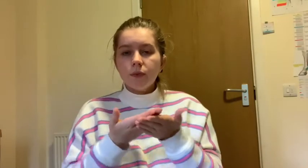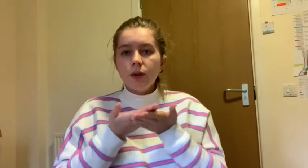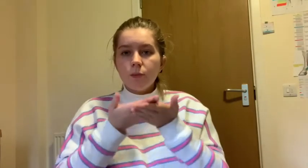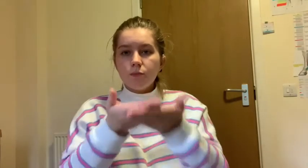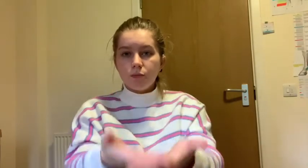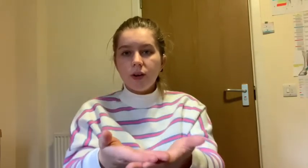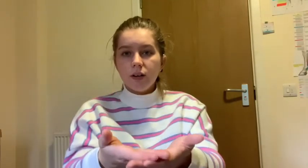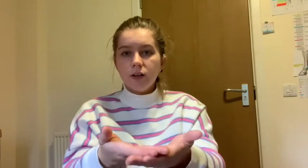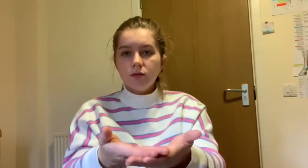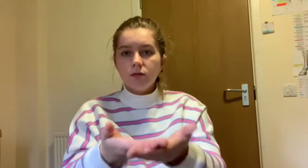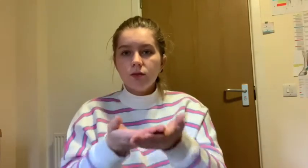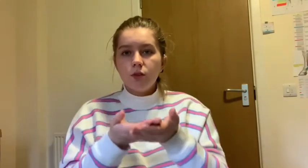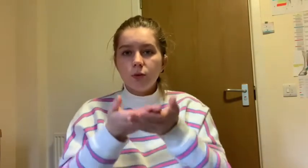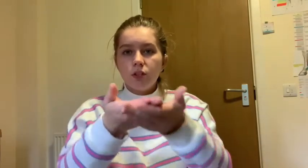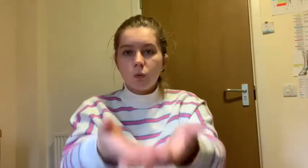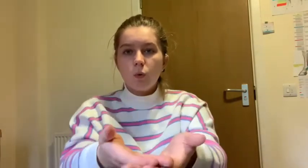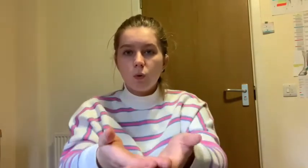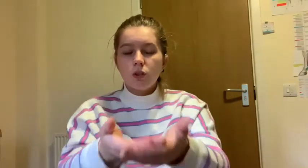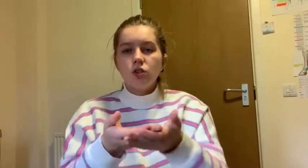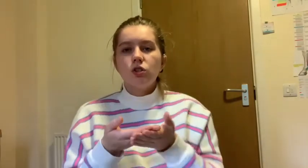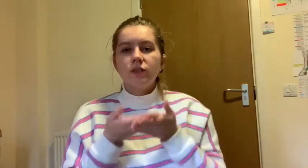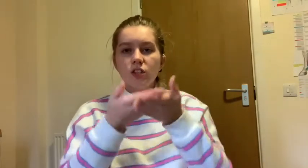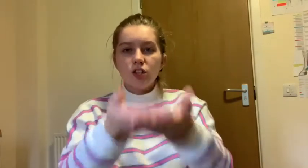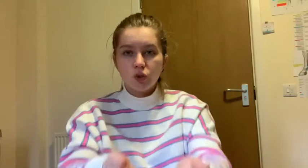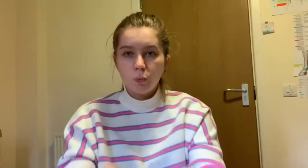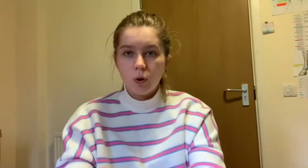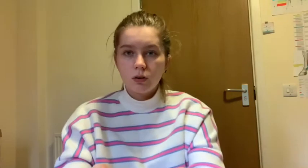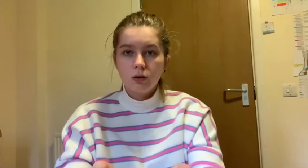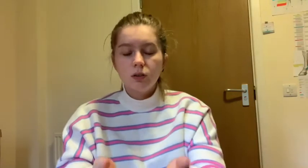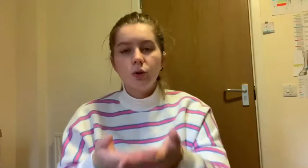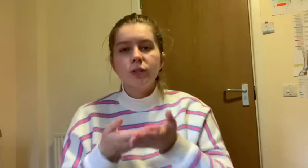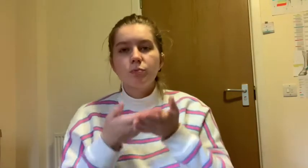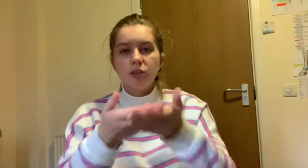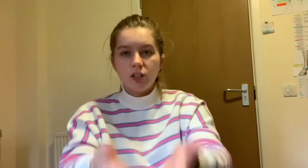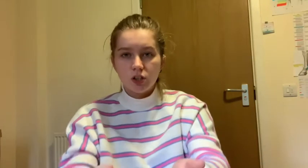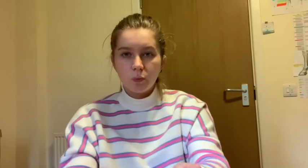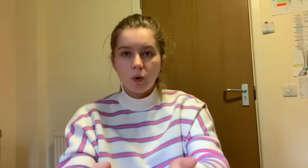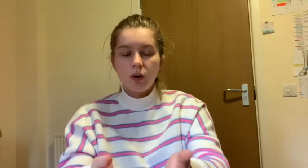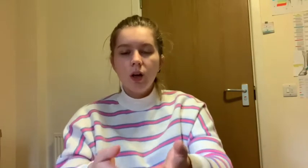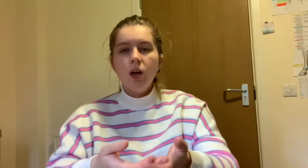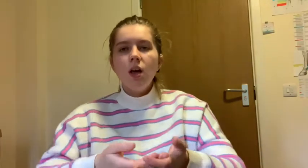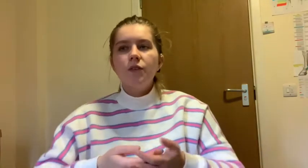"Bring" you're putting it towards because you're giving it to someone. You're going to bring it to someone.